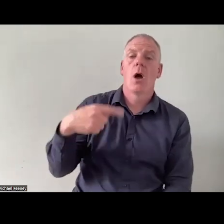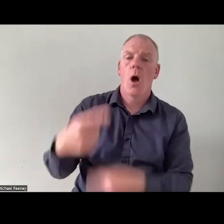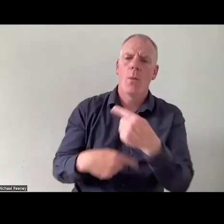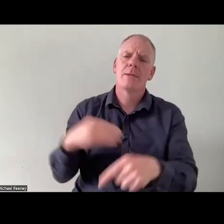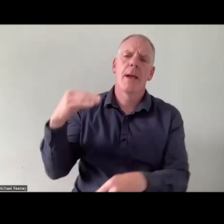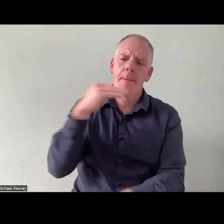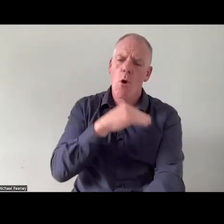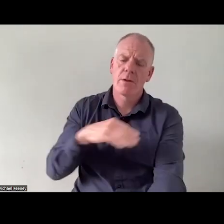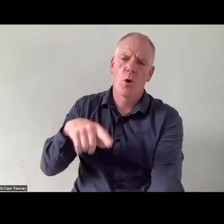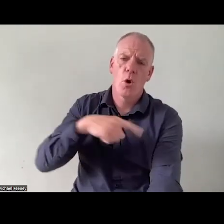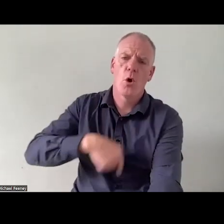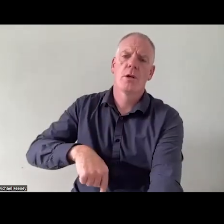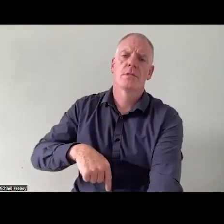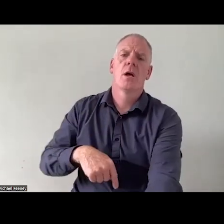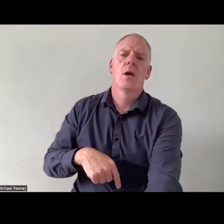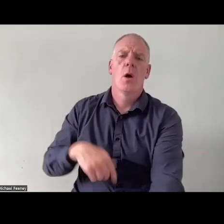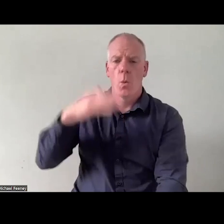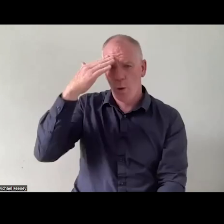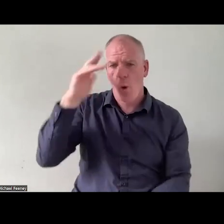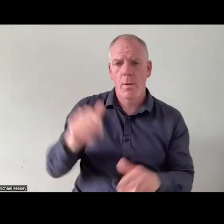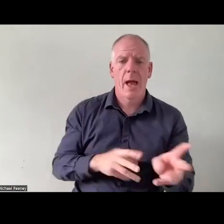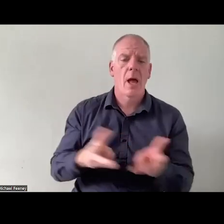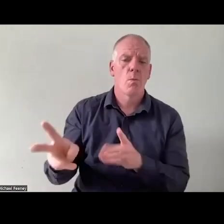we also knew that the codes could work in various other ways.